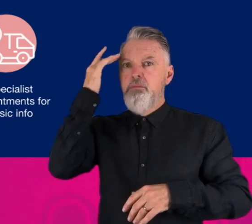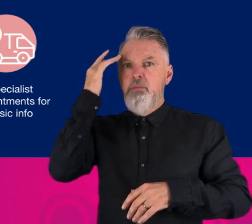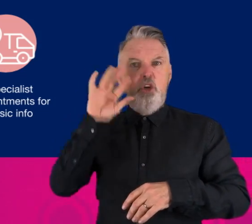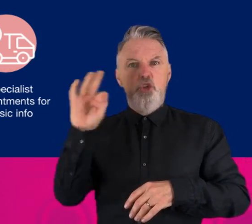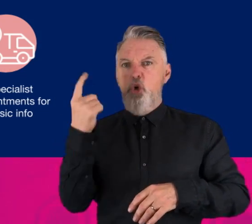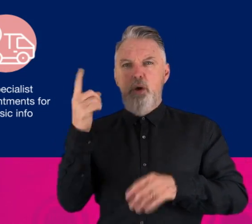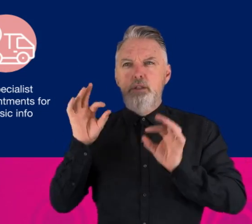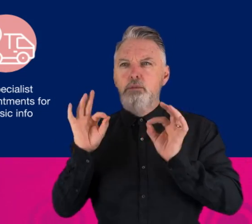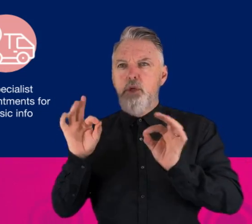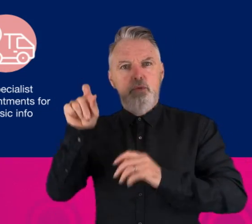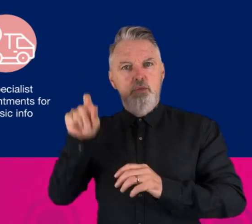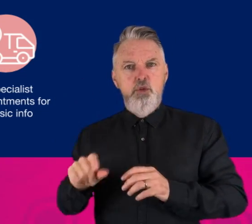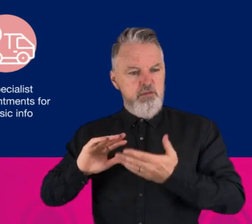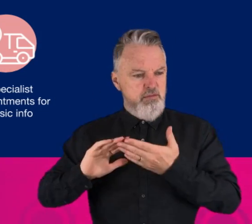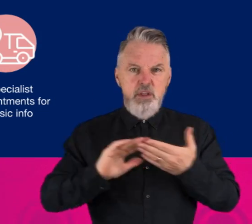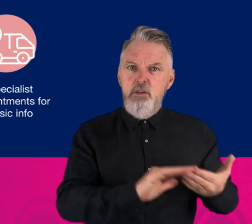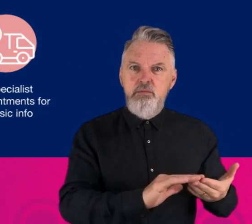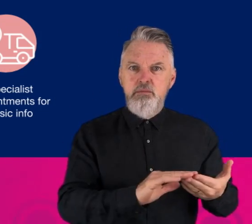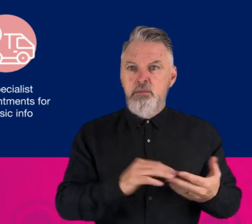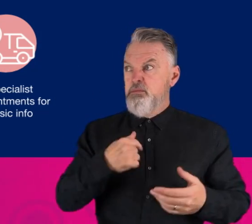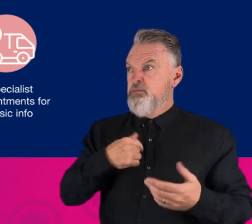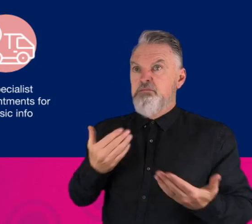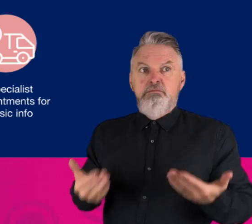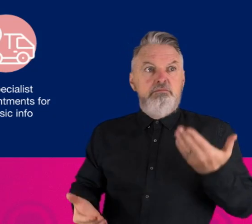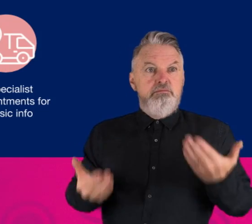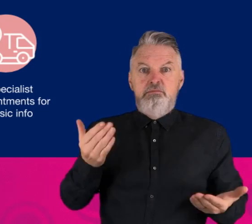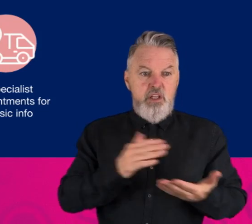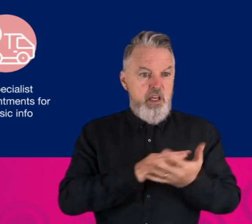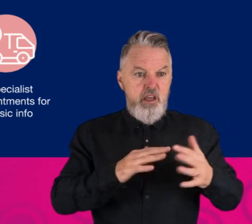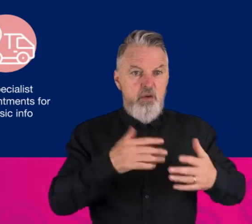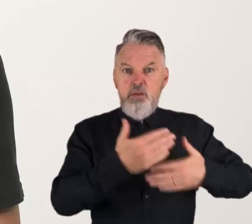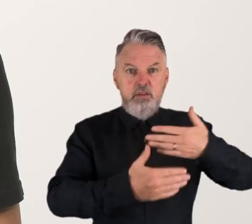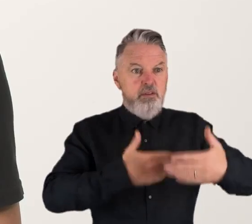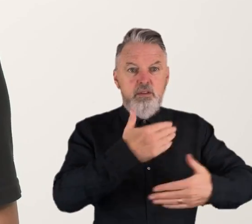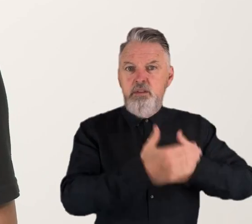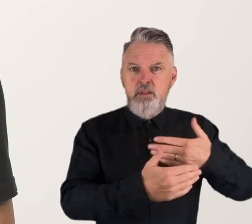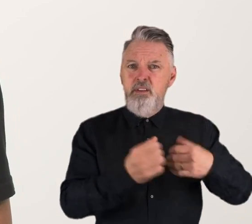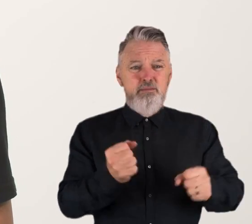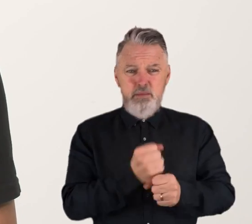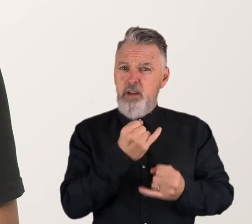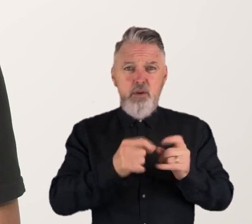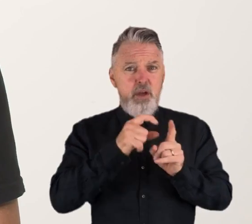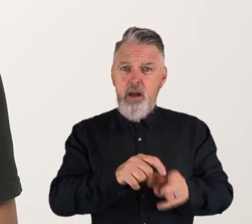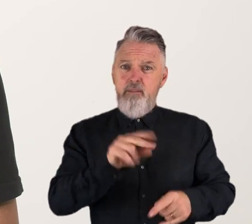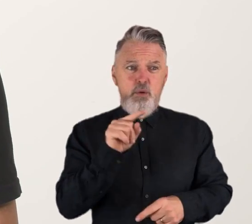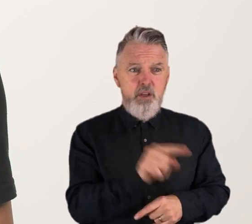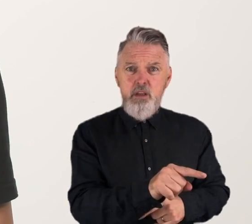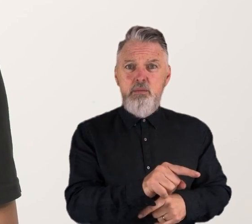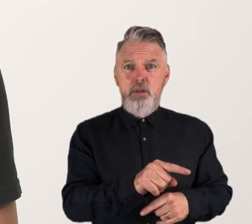to help him back on track, so he was unsure how to manage his health from home This made it incredibly difficult to educate his carers